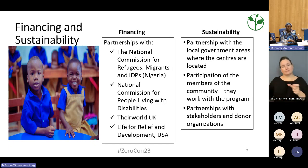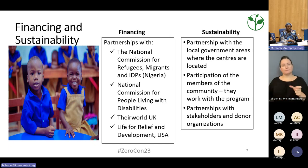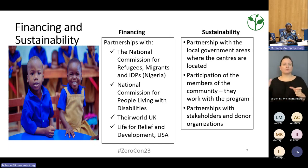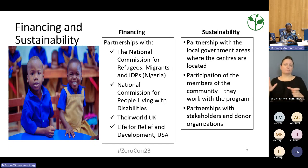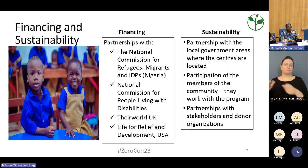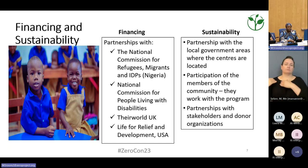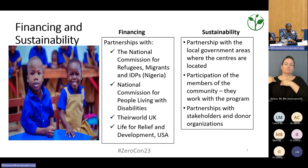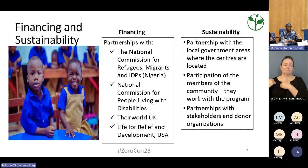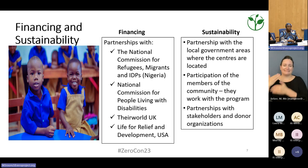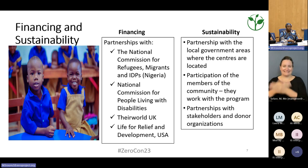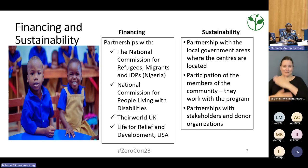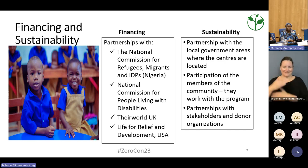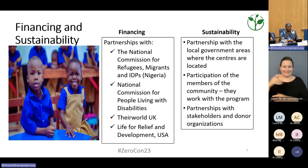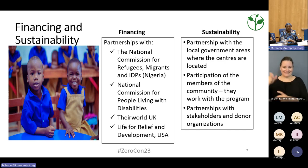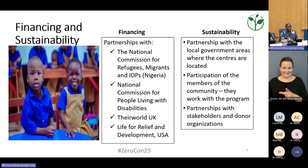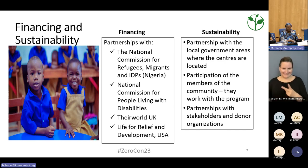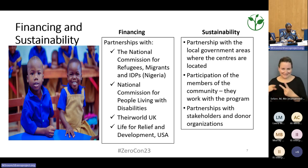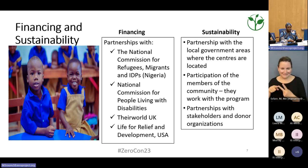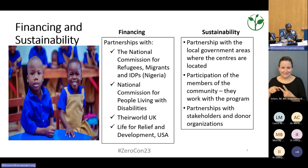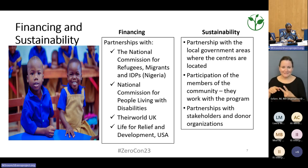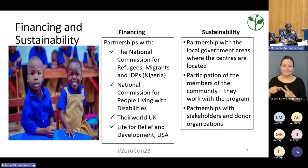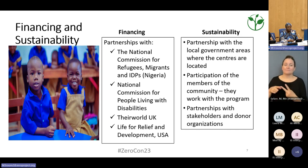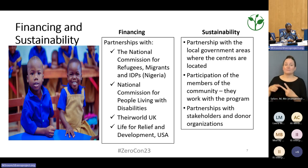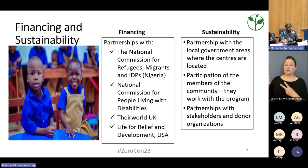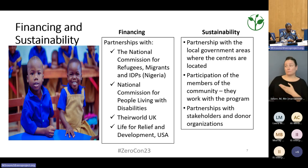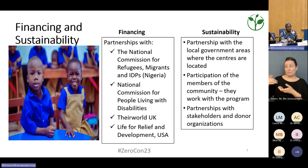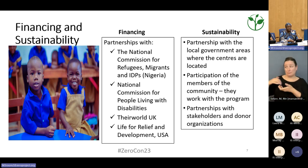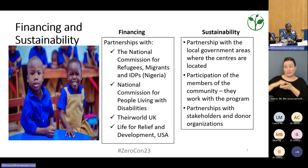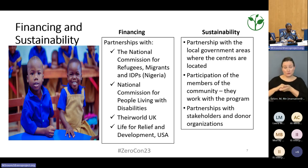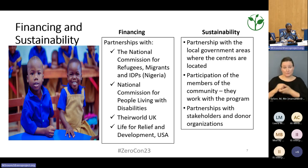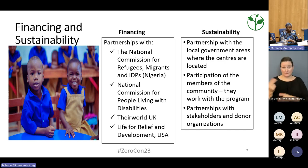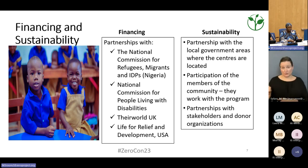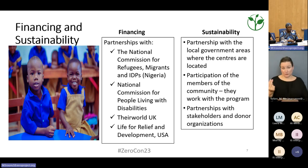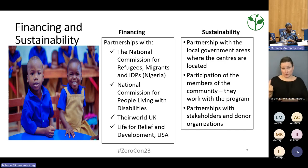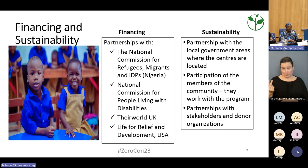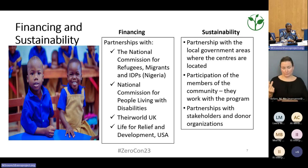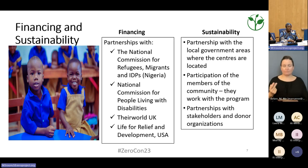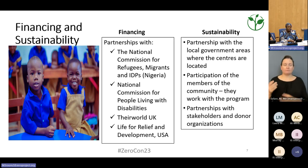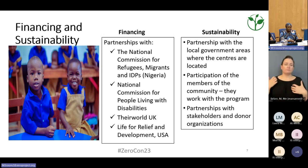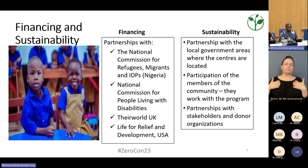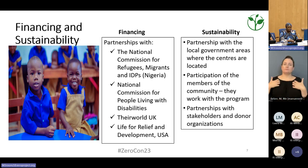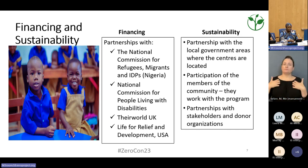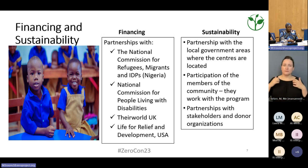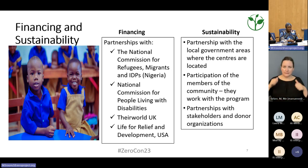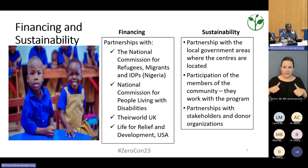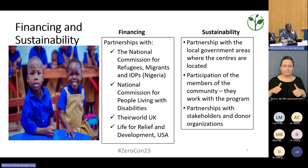that partnership to scale up our programs to reach as many children as possible through our